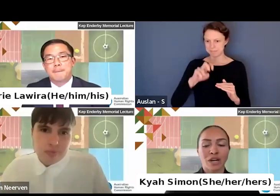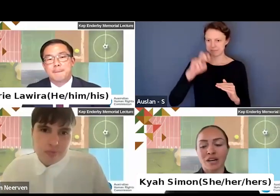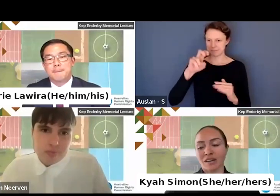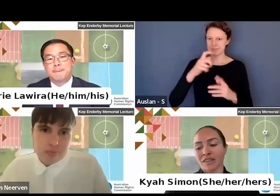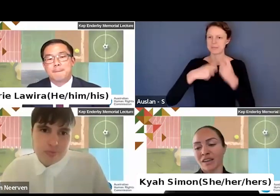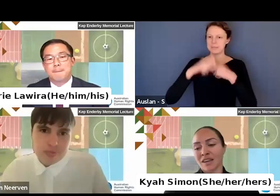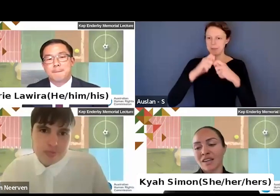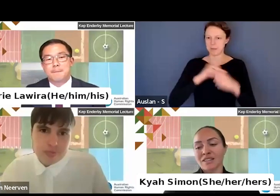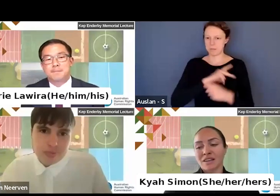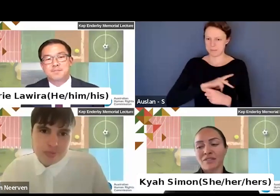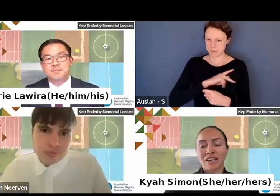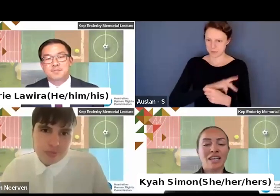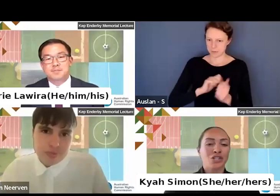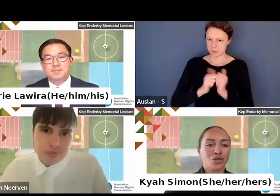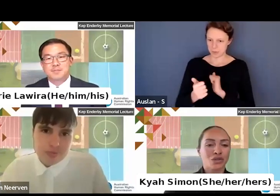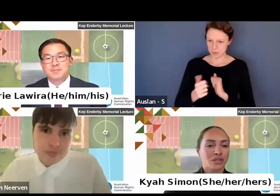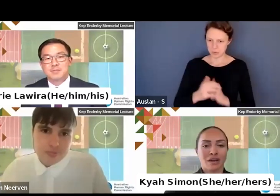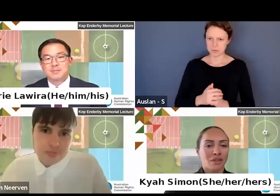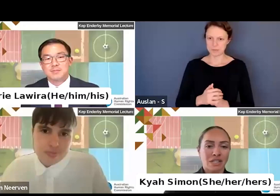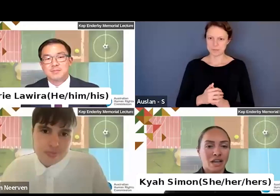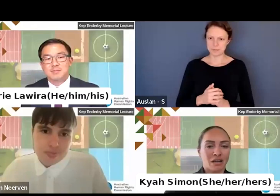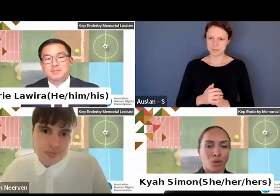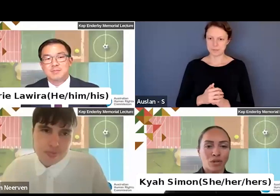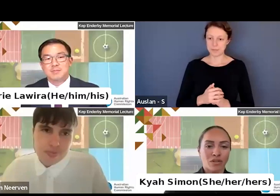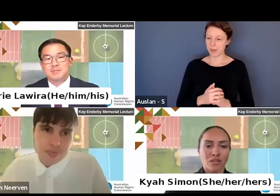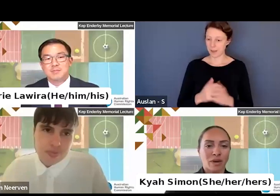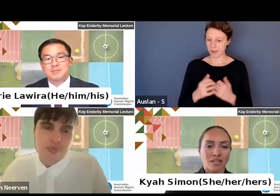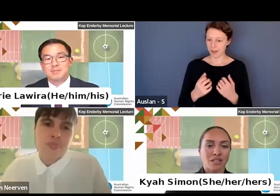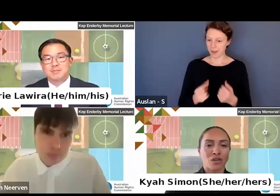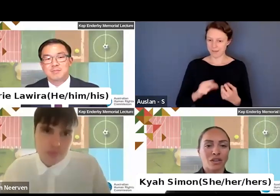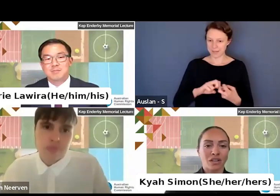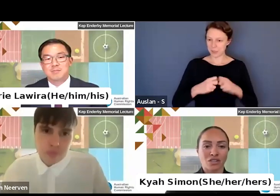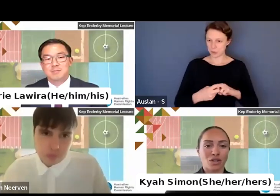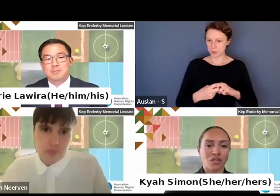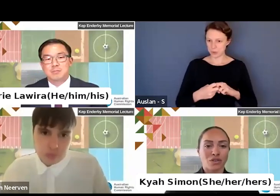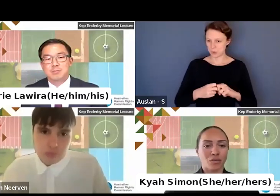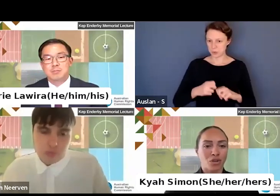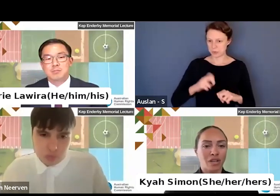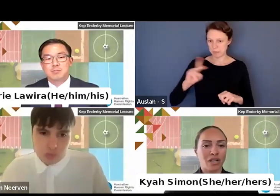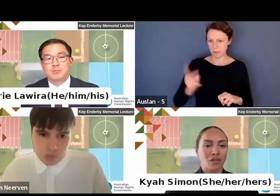And I think there's definitely issues that resonate in both of those spaces. Don't think just because you're in a community level